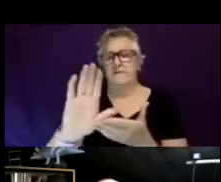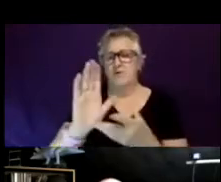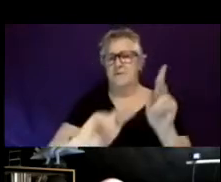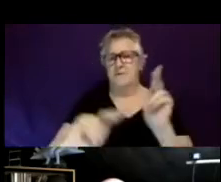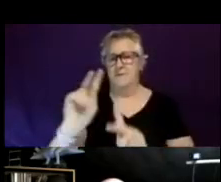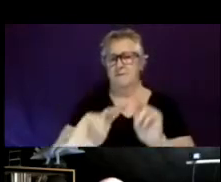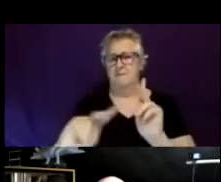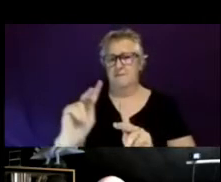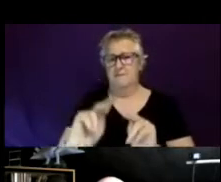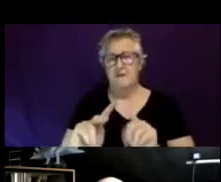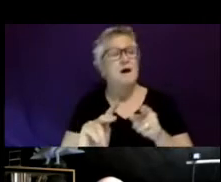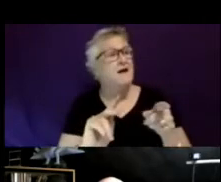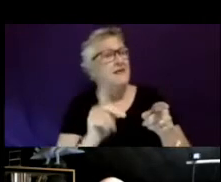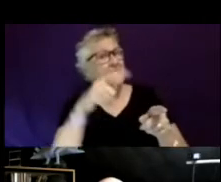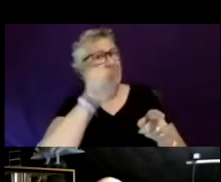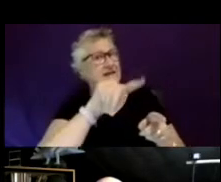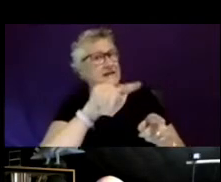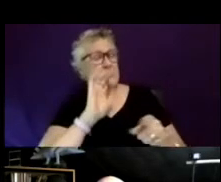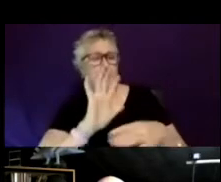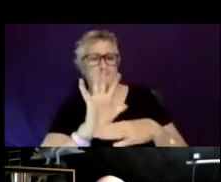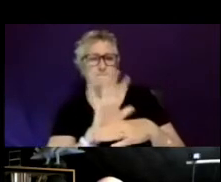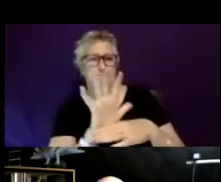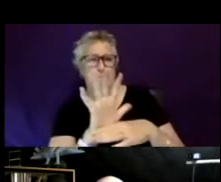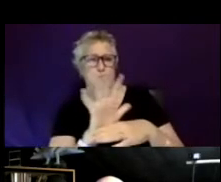Really? This was for a movie called Frank the Bastard.